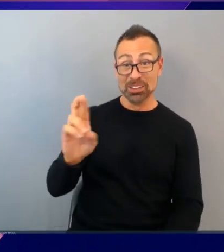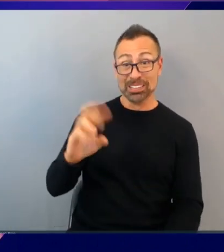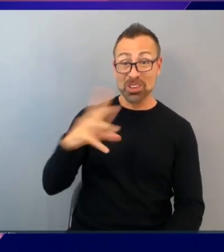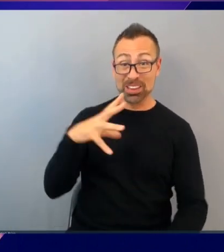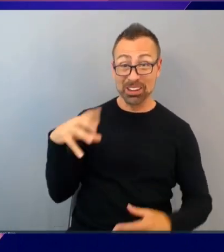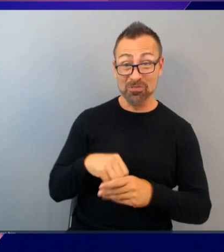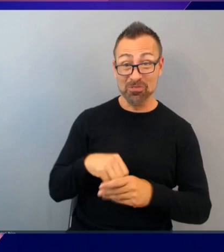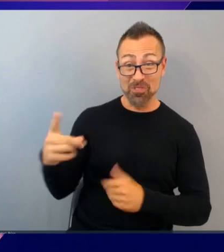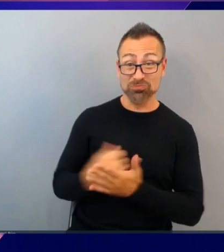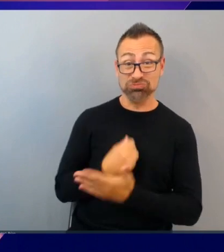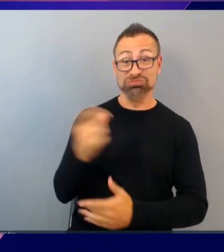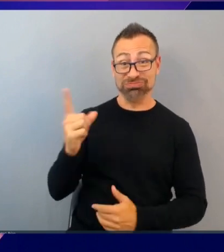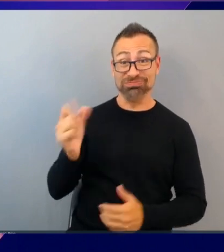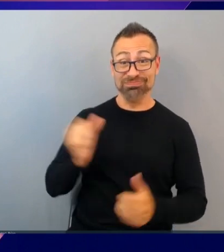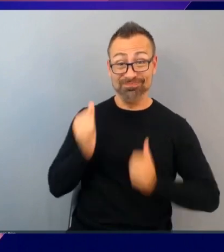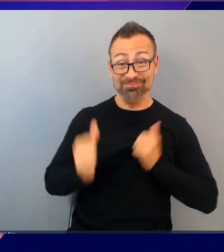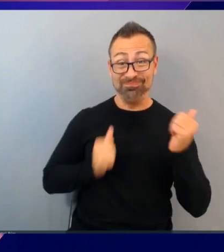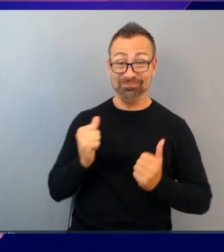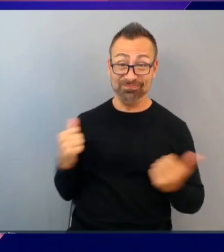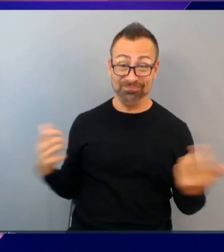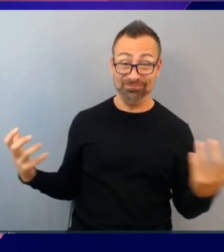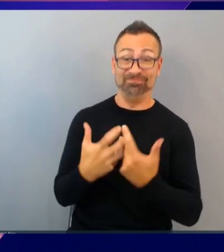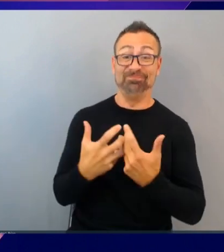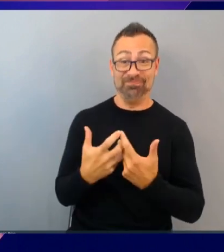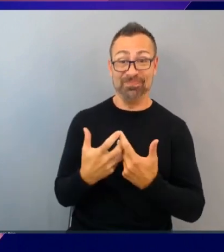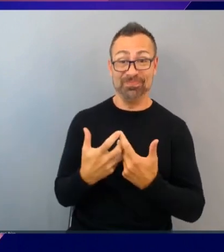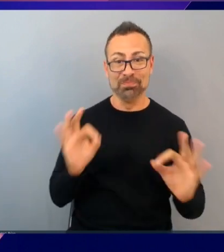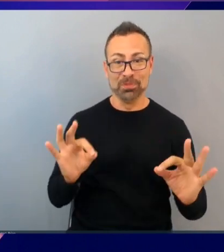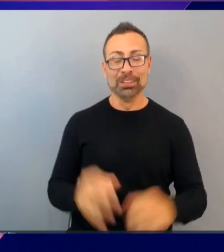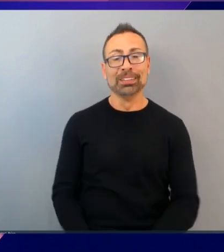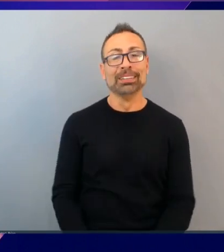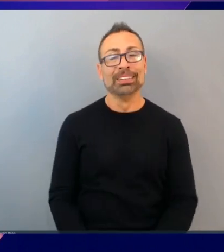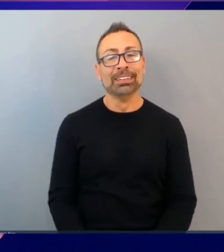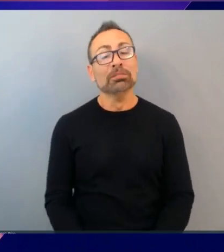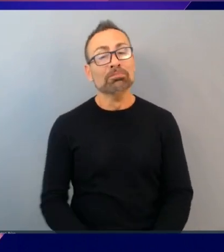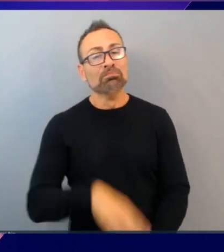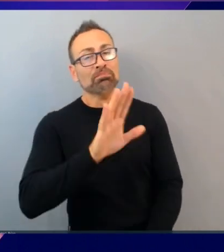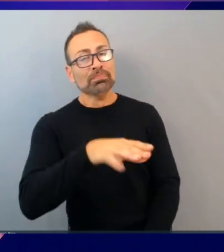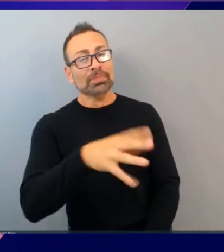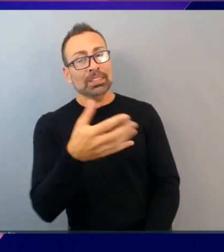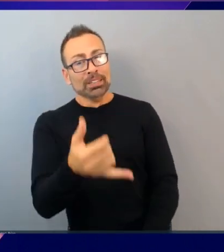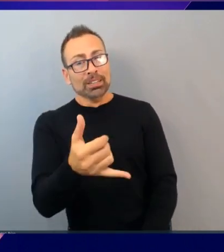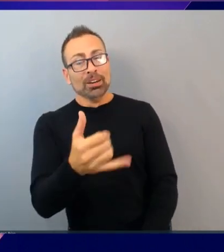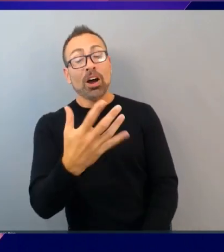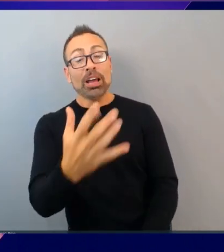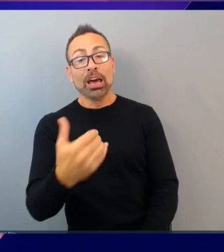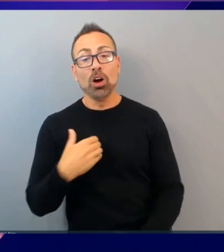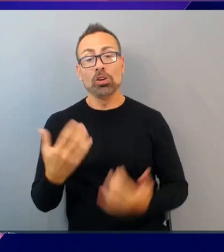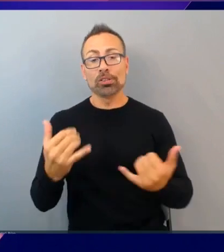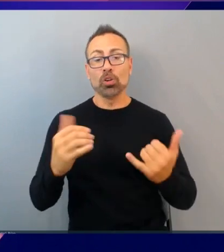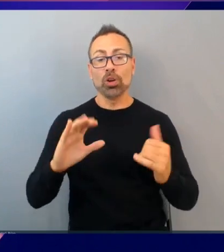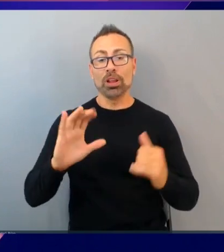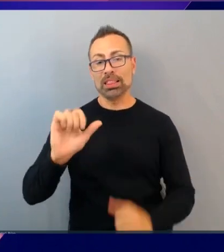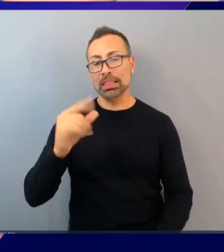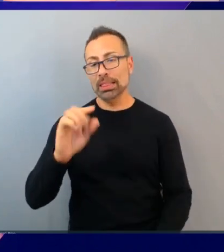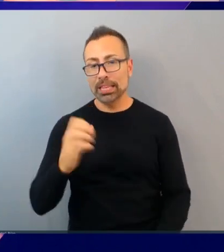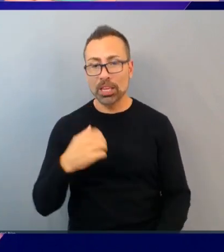(Joe chuckles) Awesome. So that's the current league, is we have obstacles on the track, we have multiple cars?